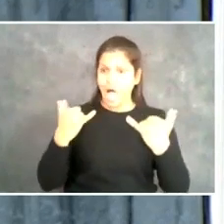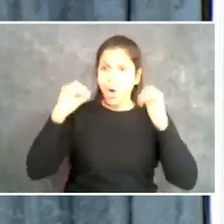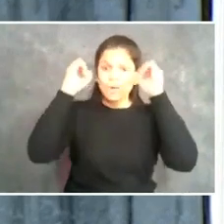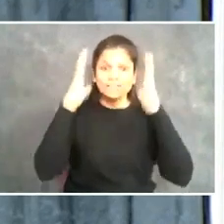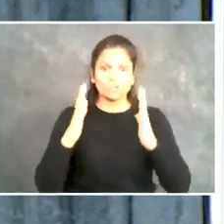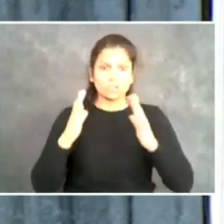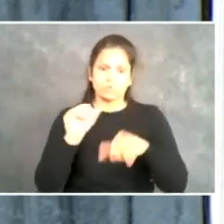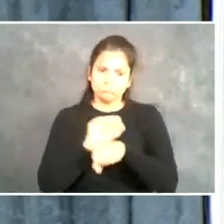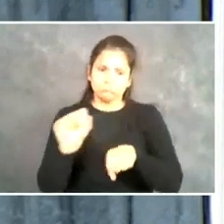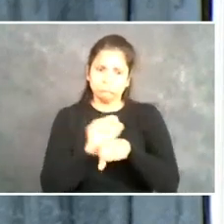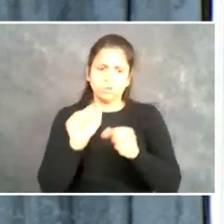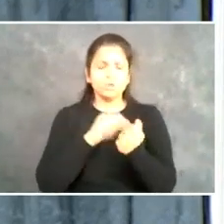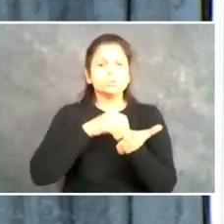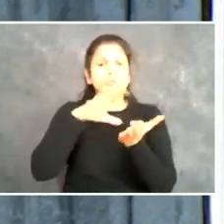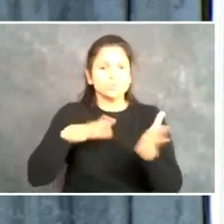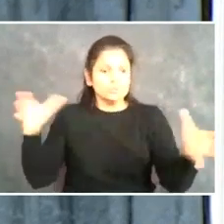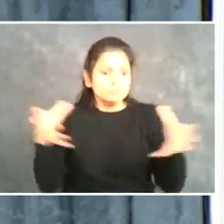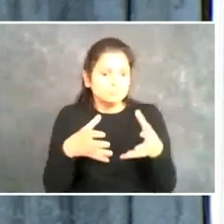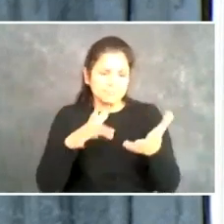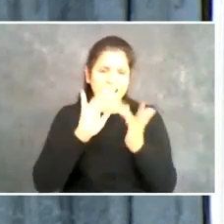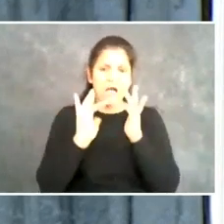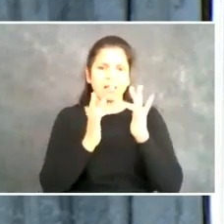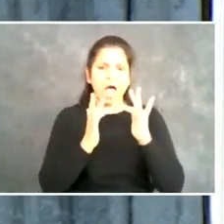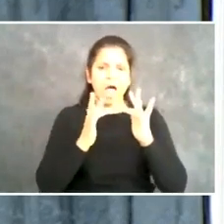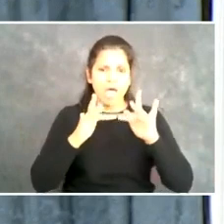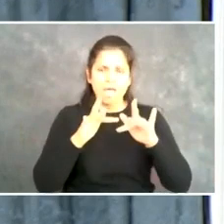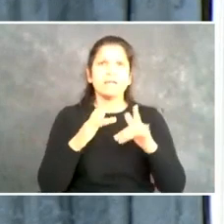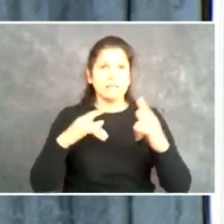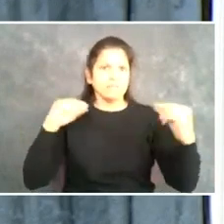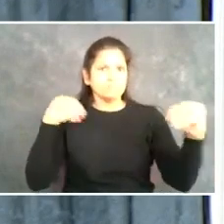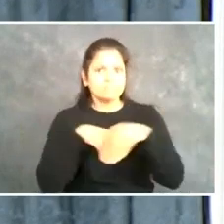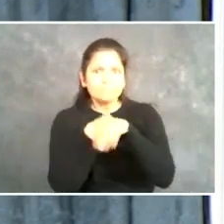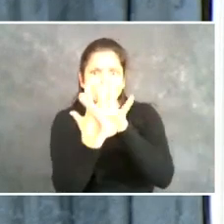CONTINUE WORKING WITH CHILDREN